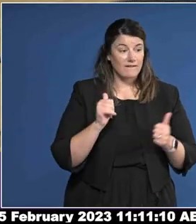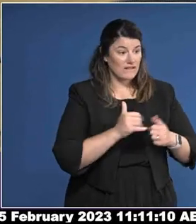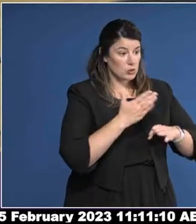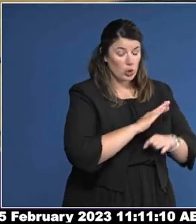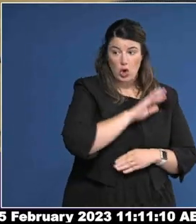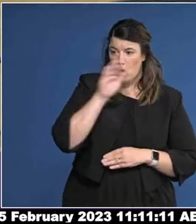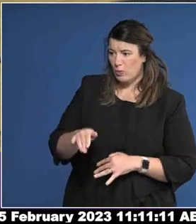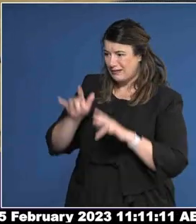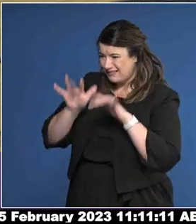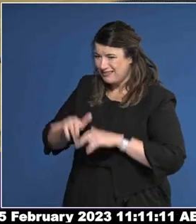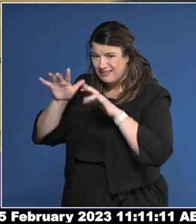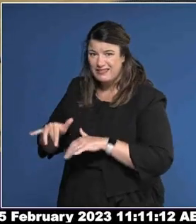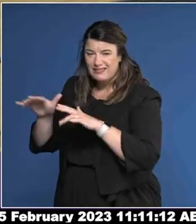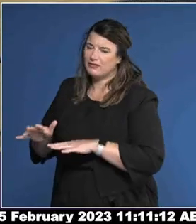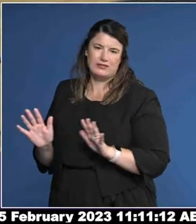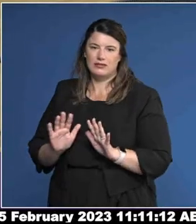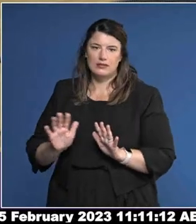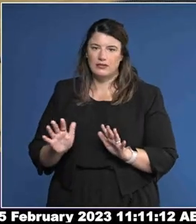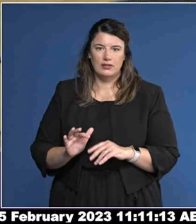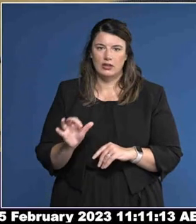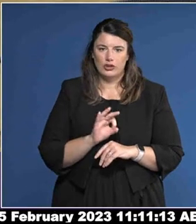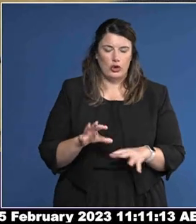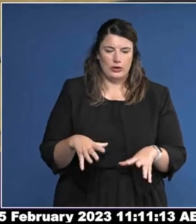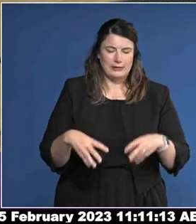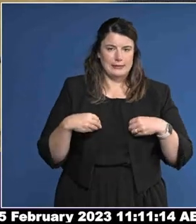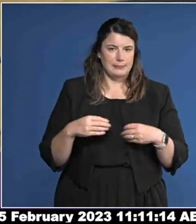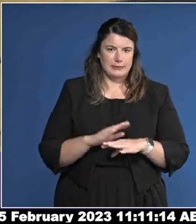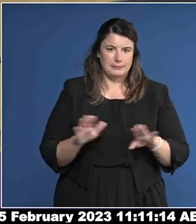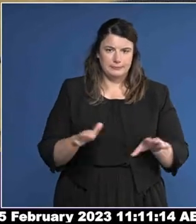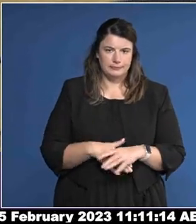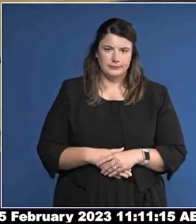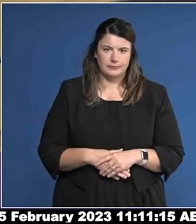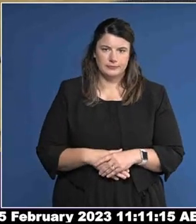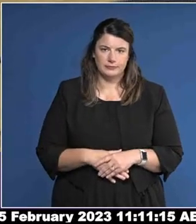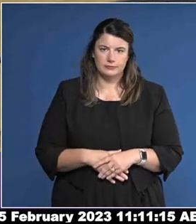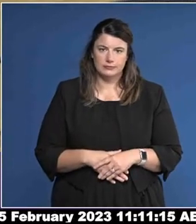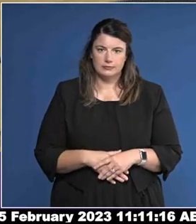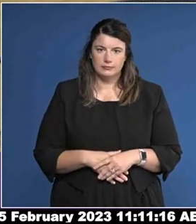It's unacceptable for our frontline staff to be taking work home because we don't allocate